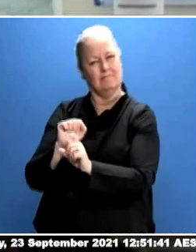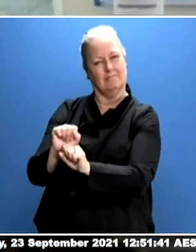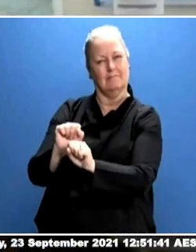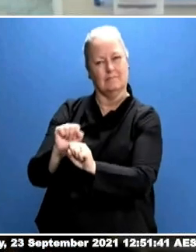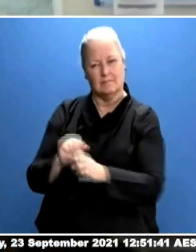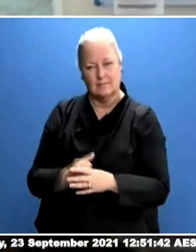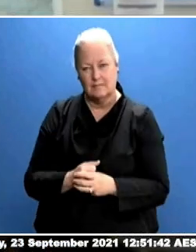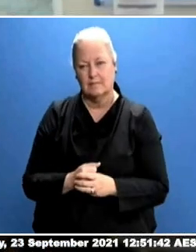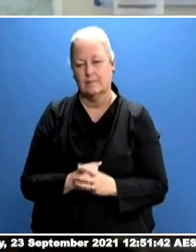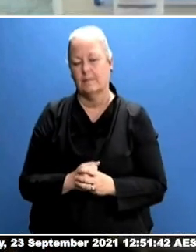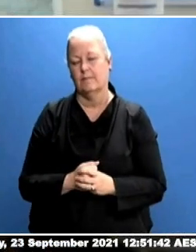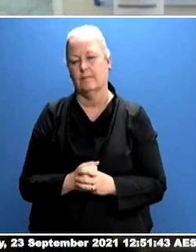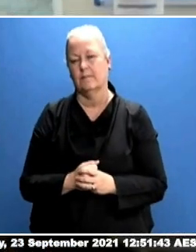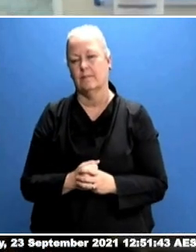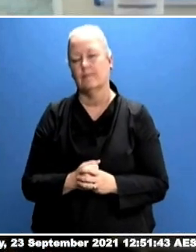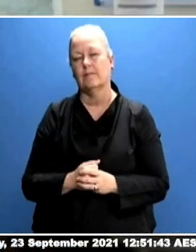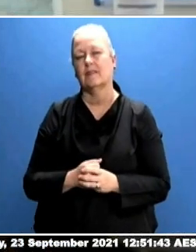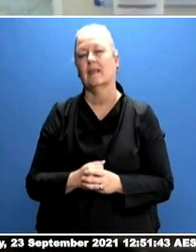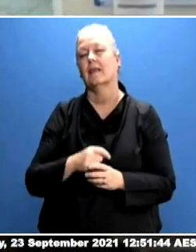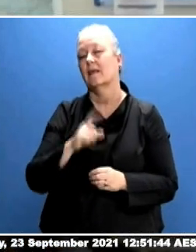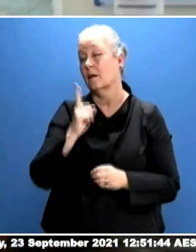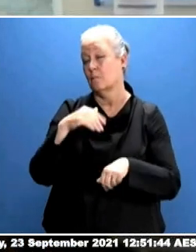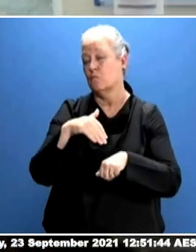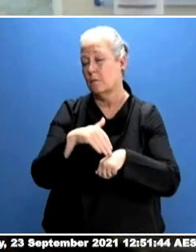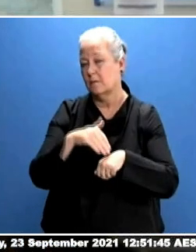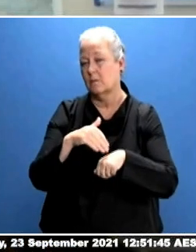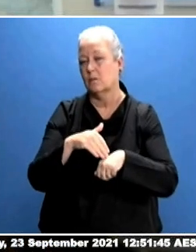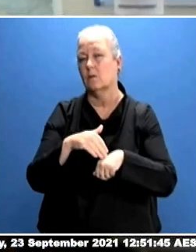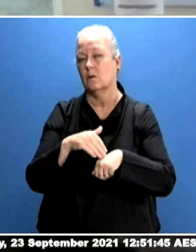quite often that's part of the problem, is that they've been removed from that,